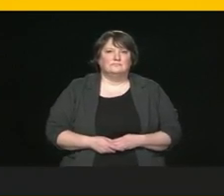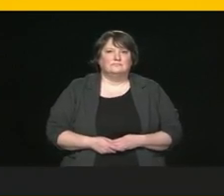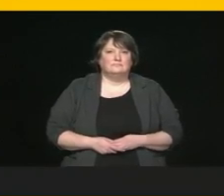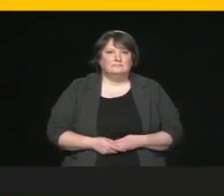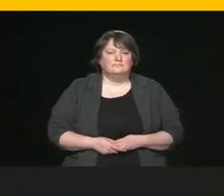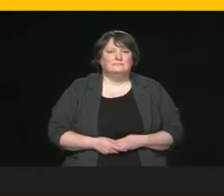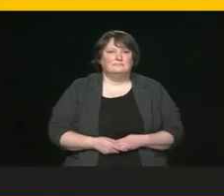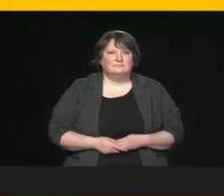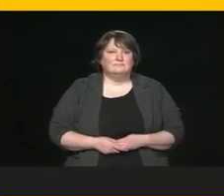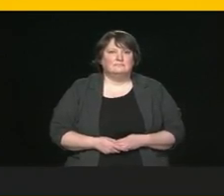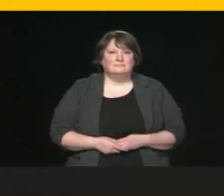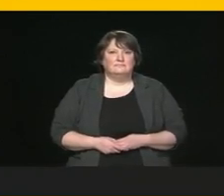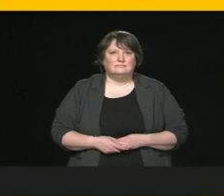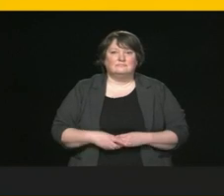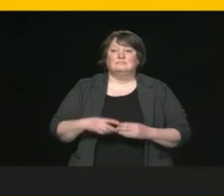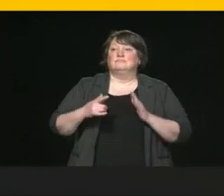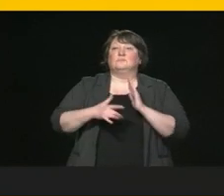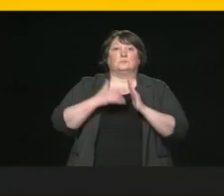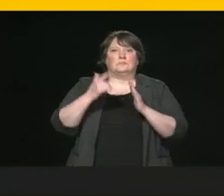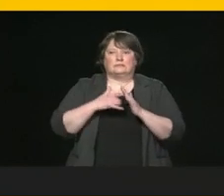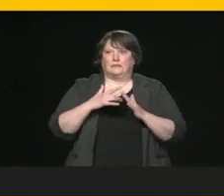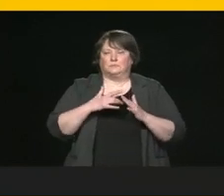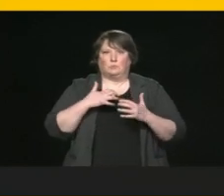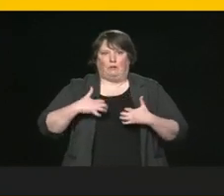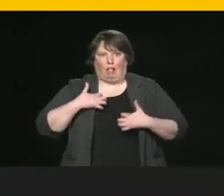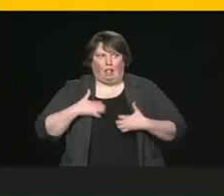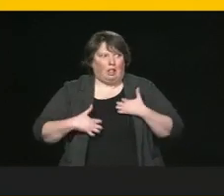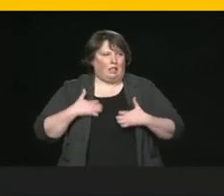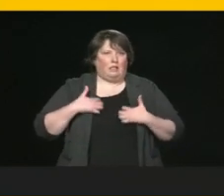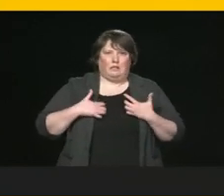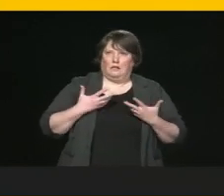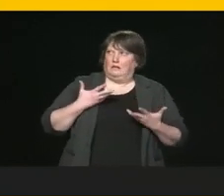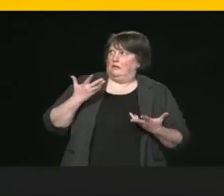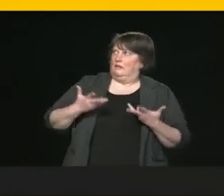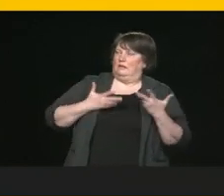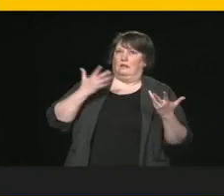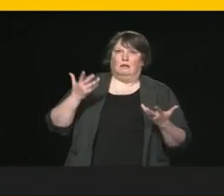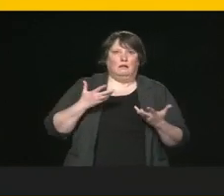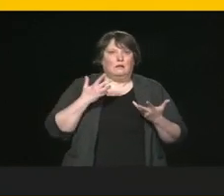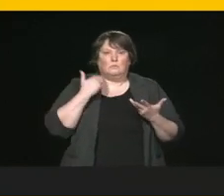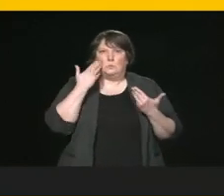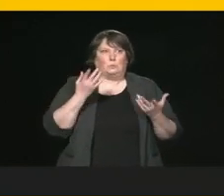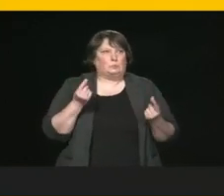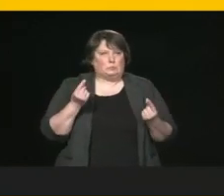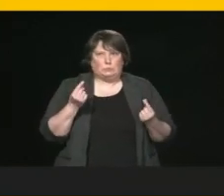WE'RE IN A SITUATION THAT MAY SEEM UNREAL AND IT'S NOT ALWAYS